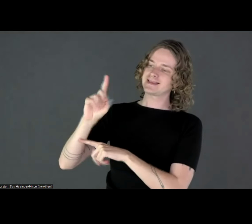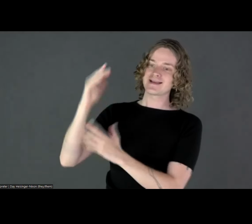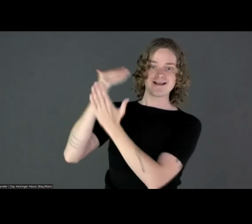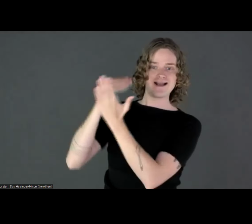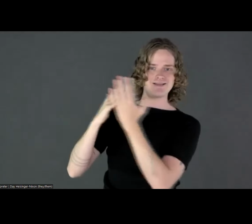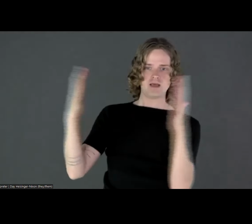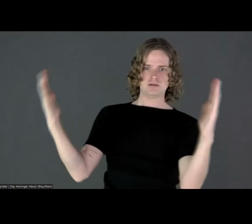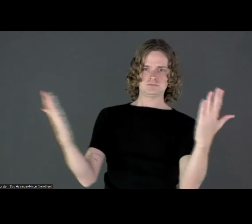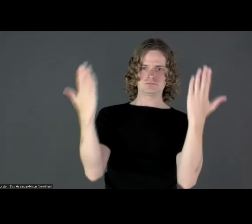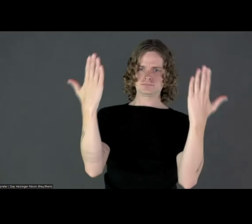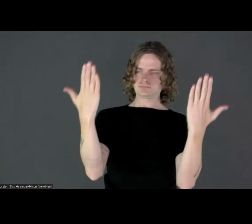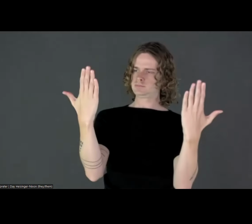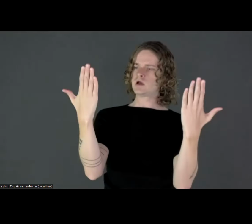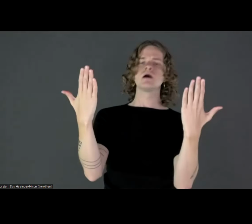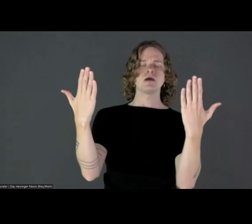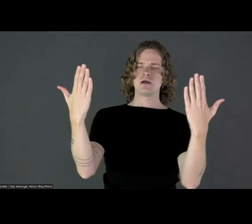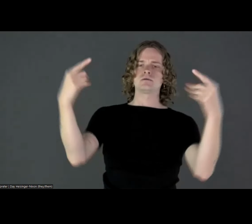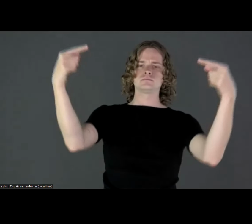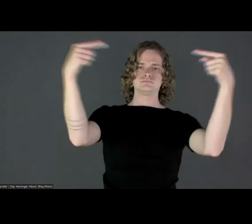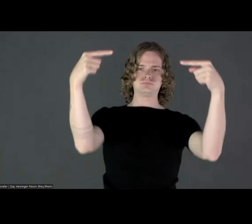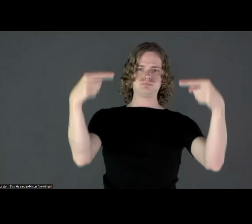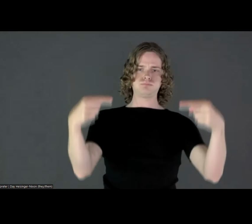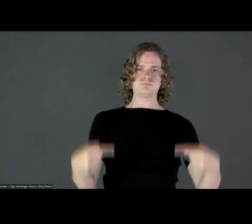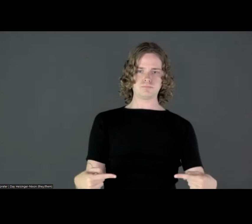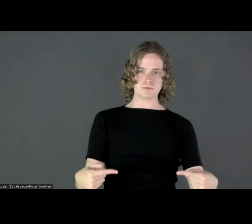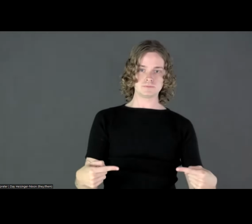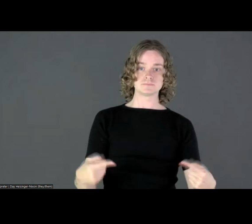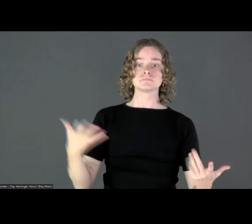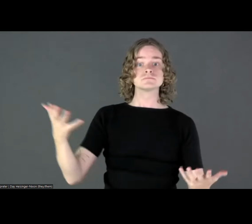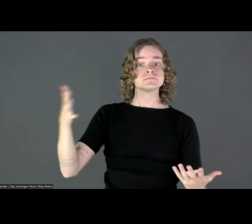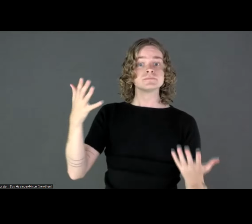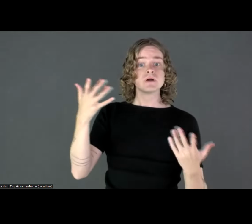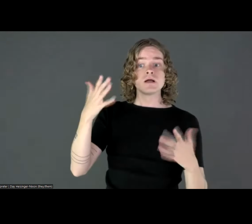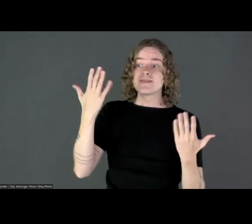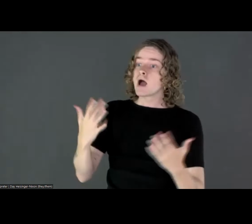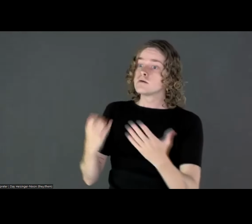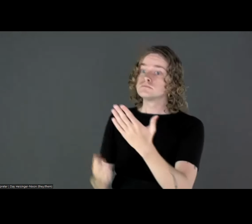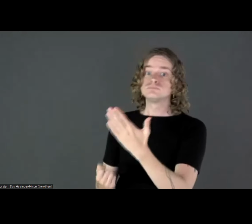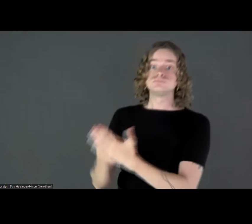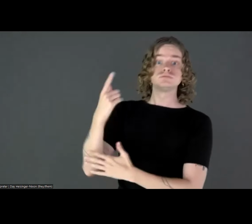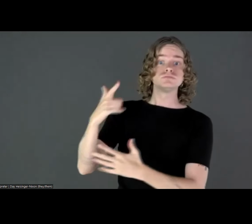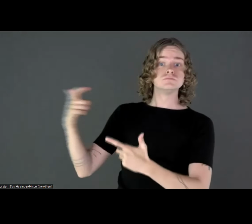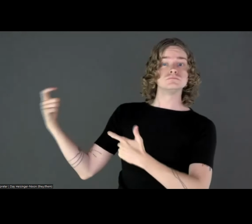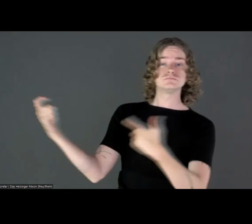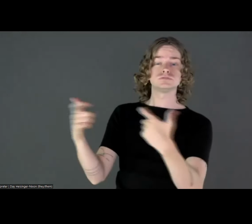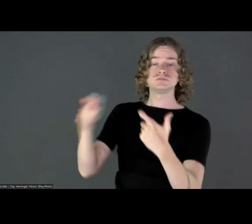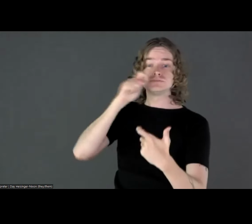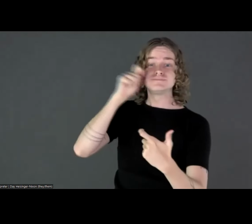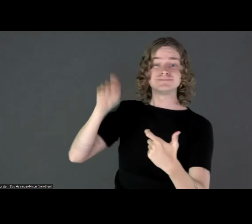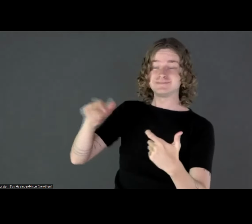In situations like Ukraine where large amounts of persons with disabilities were living in